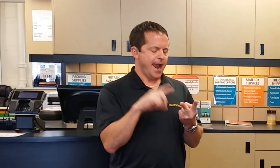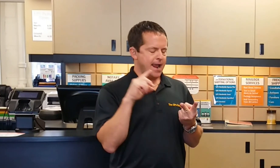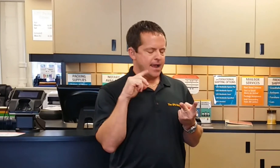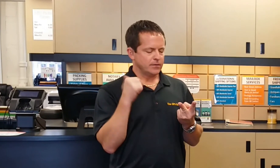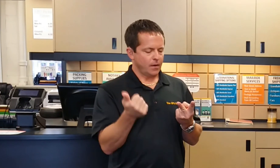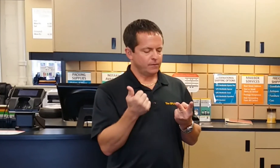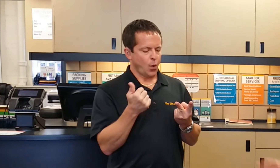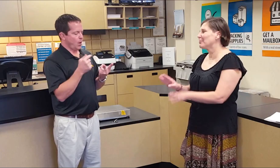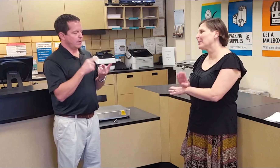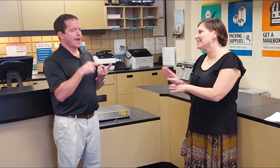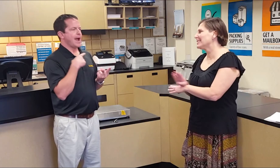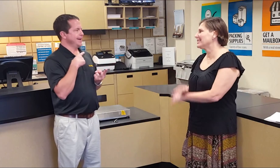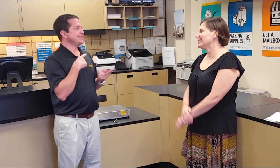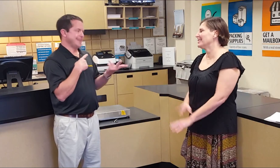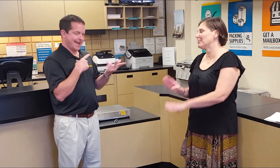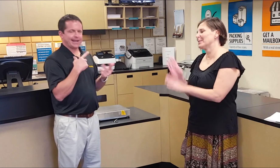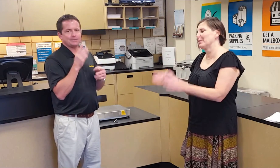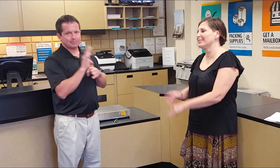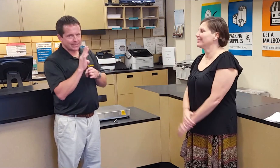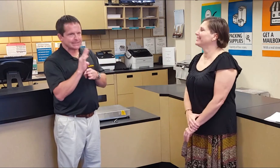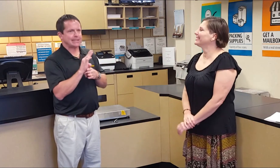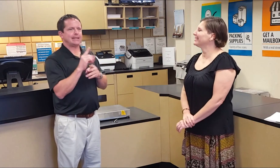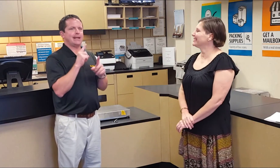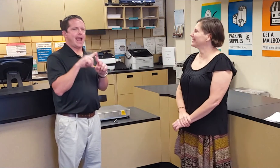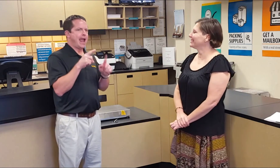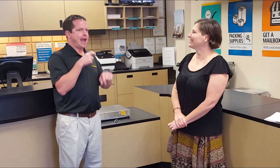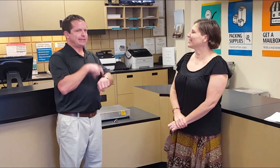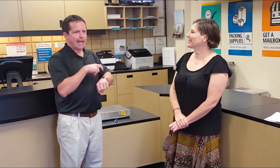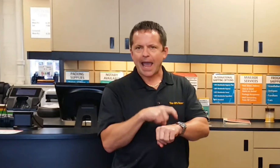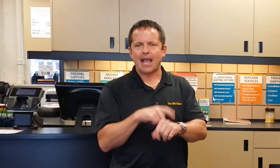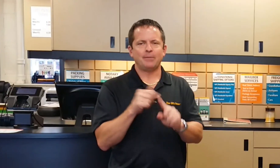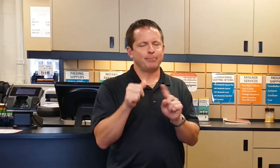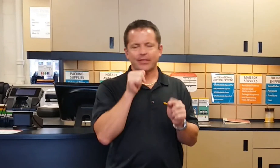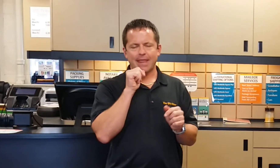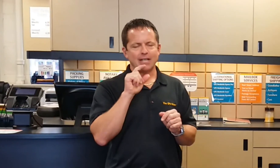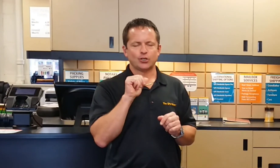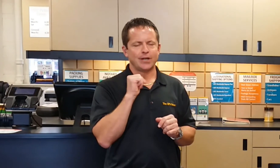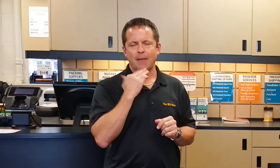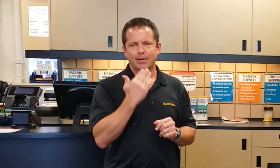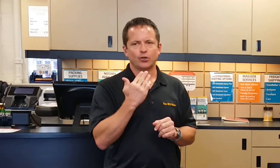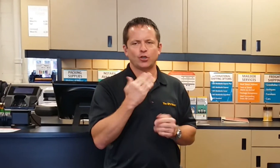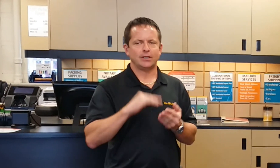Well you're busy, though. Right right. I'm busy time. That's not a good excuse.